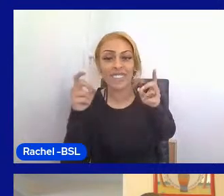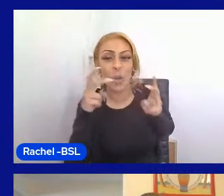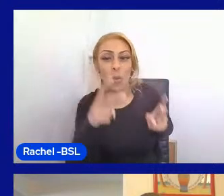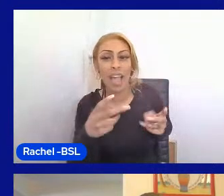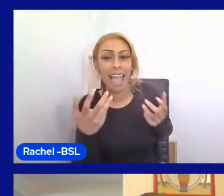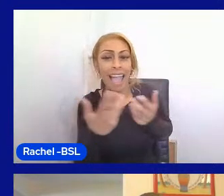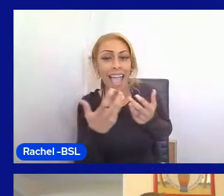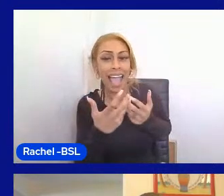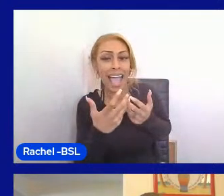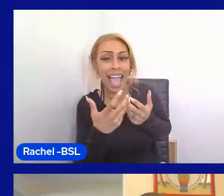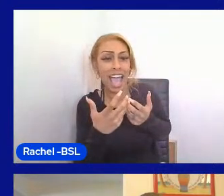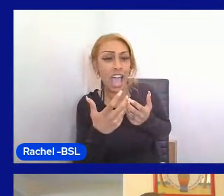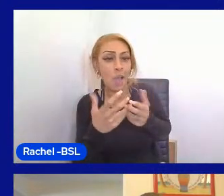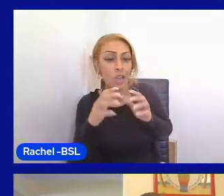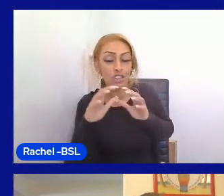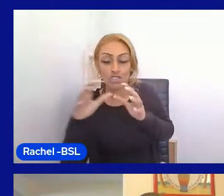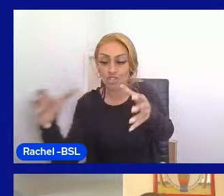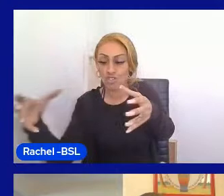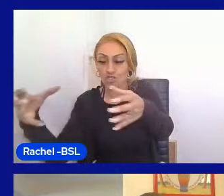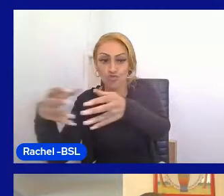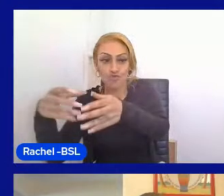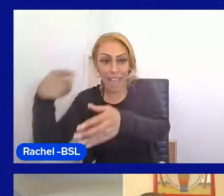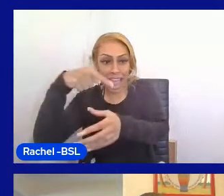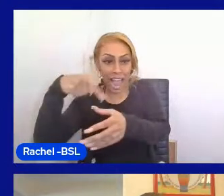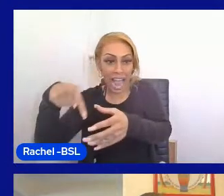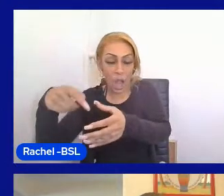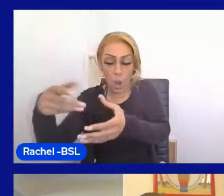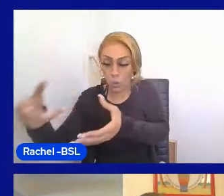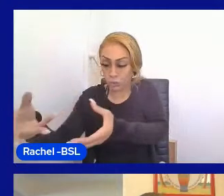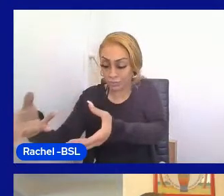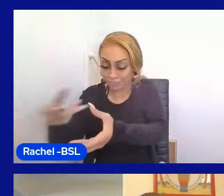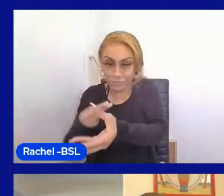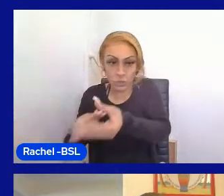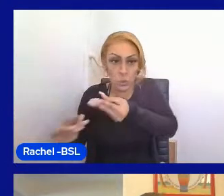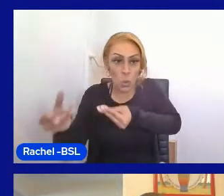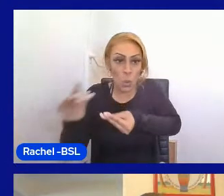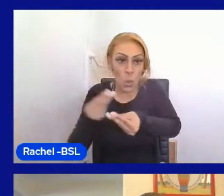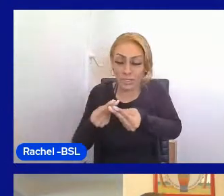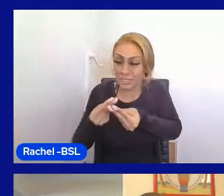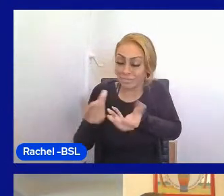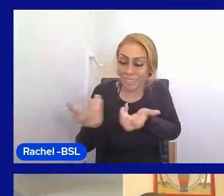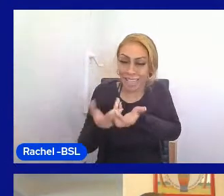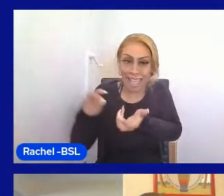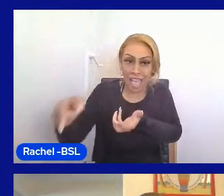. Common to both of your project in different ways, how you crowd source the data that you